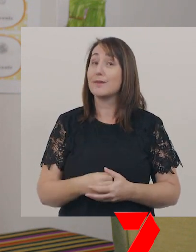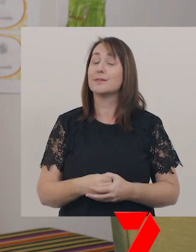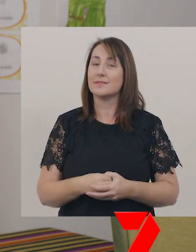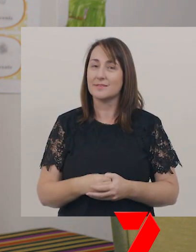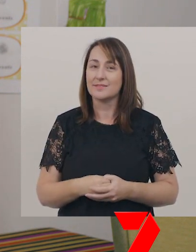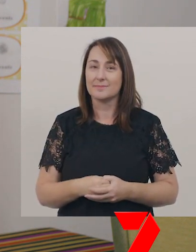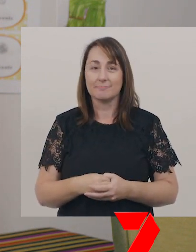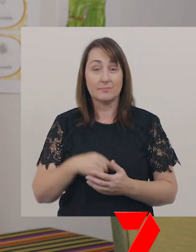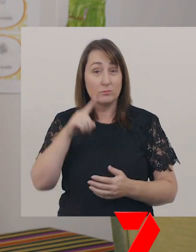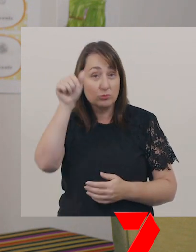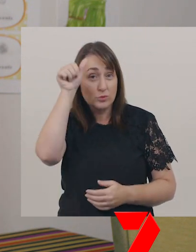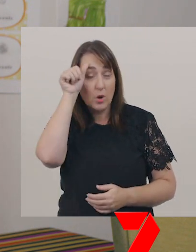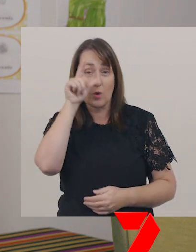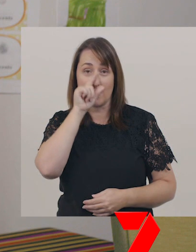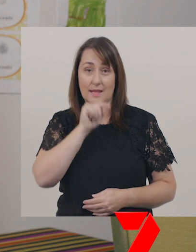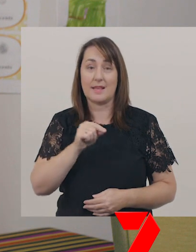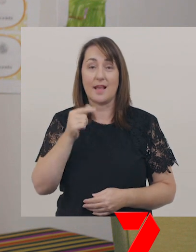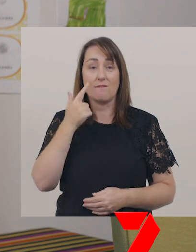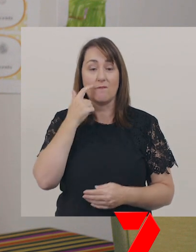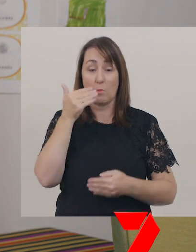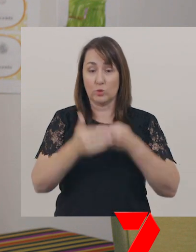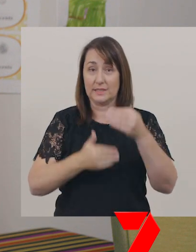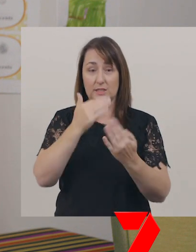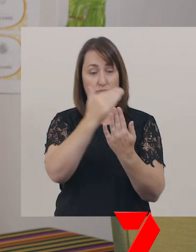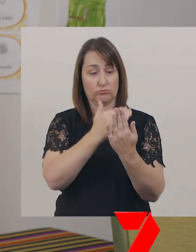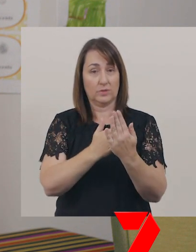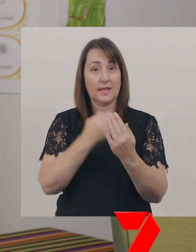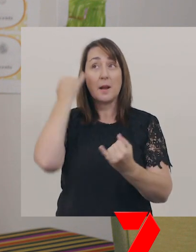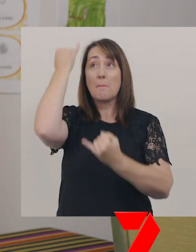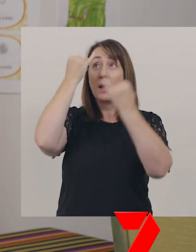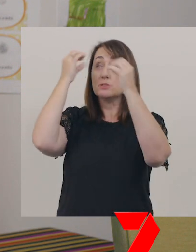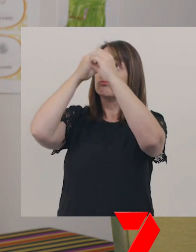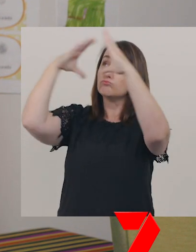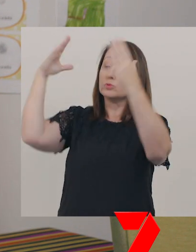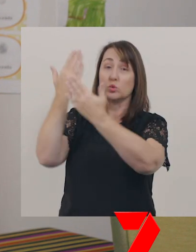Did you know you can also find procedures in imaginative texts such as stories?